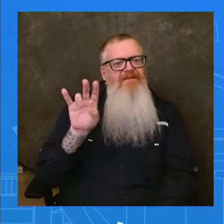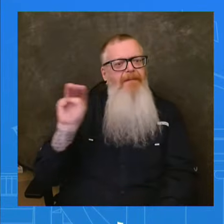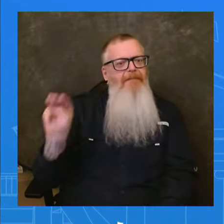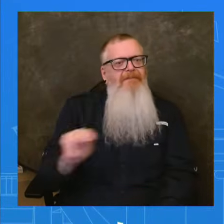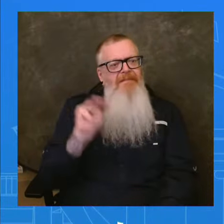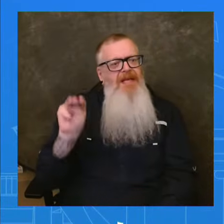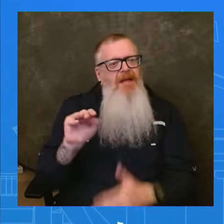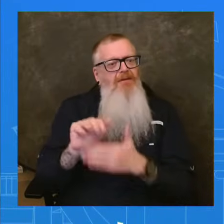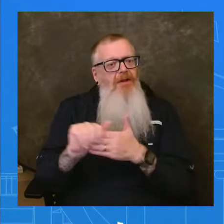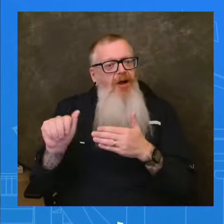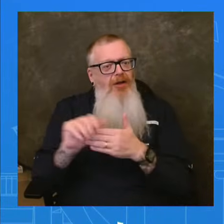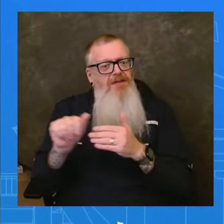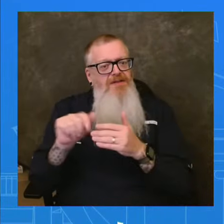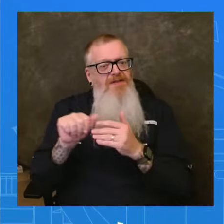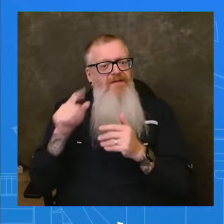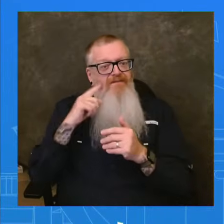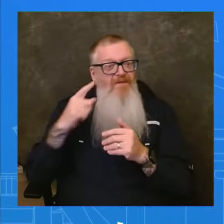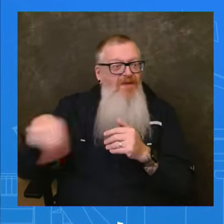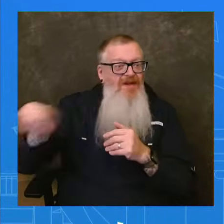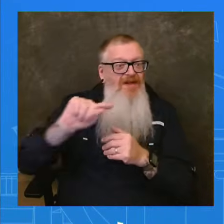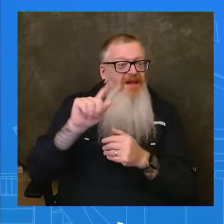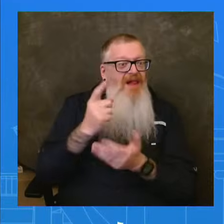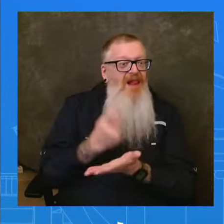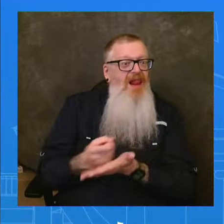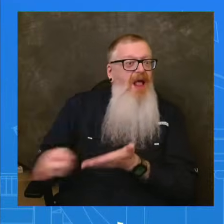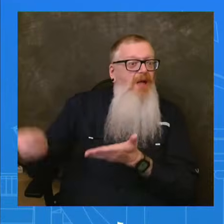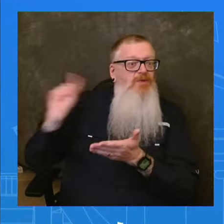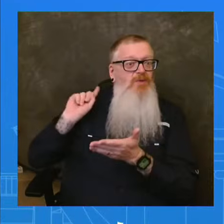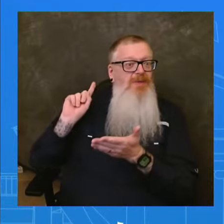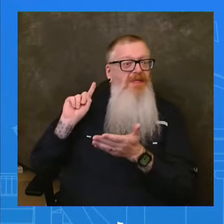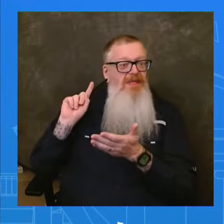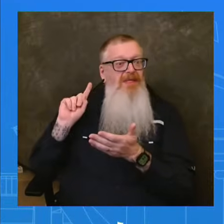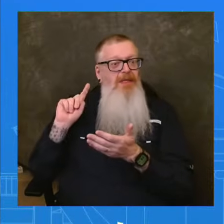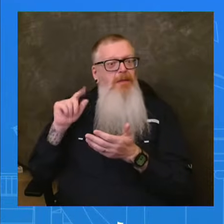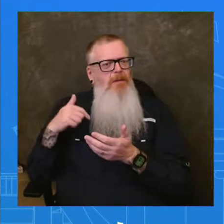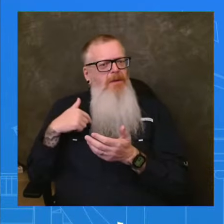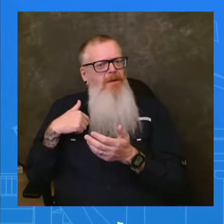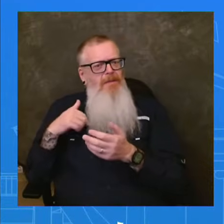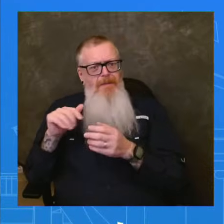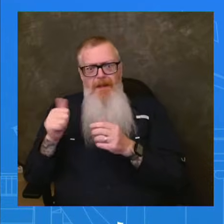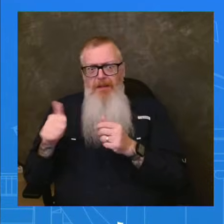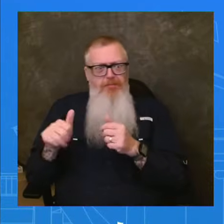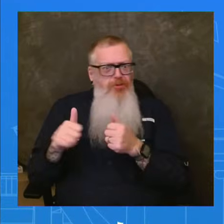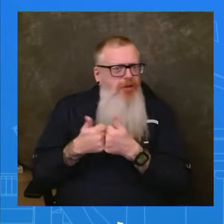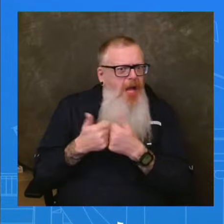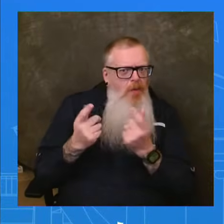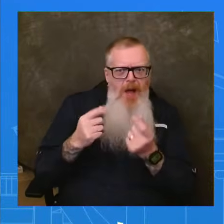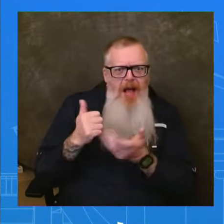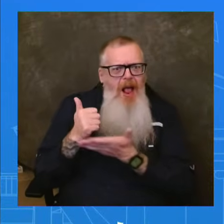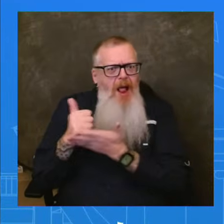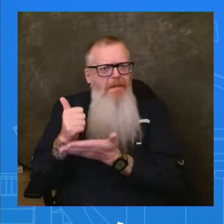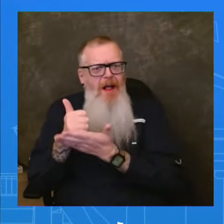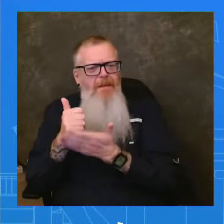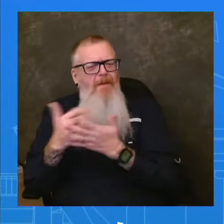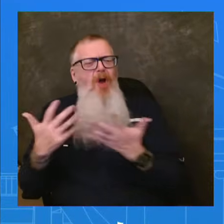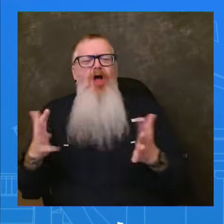and we've been very clear. We've been very clear on this. Go ahead, Jared. The Press: Just two kind of clarifying questions --